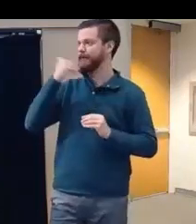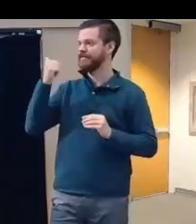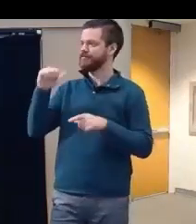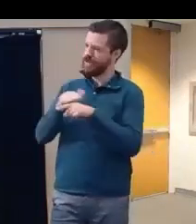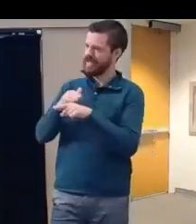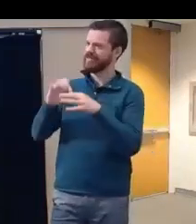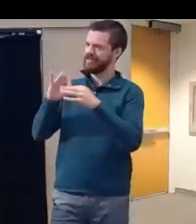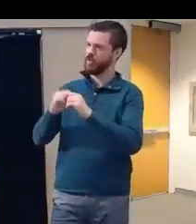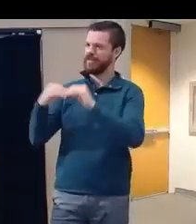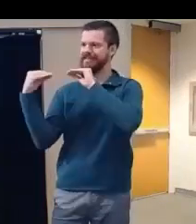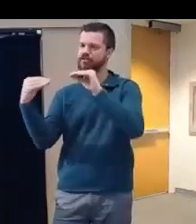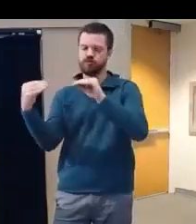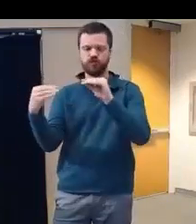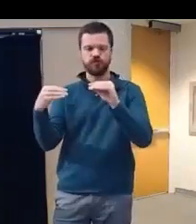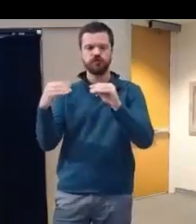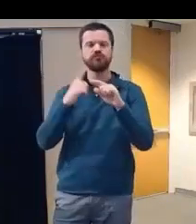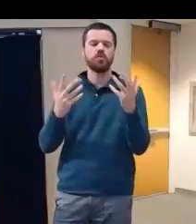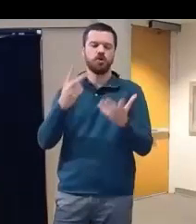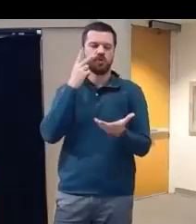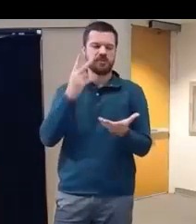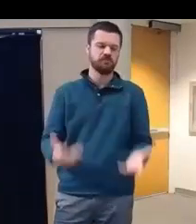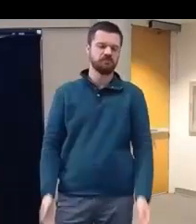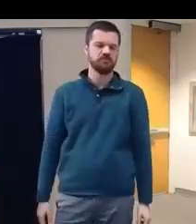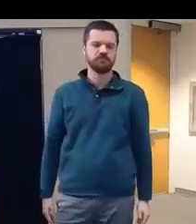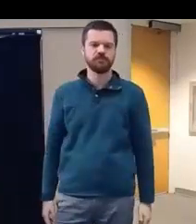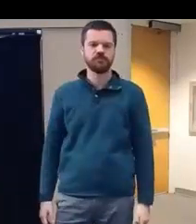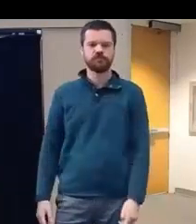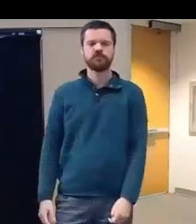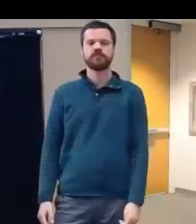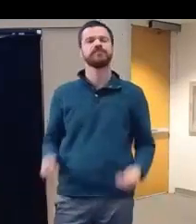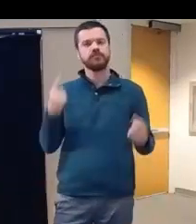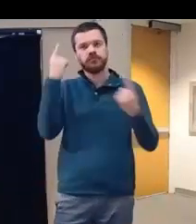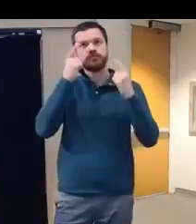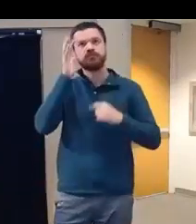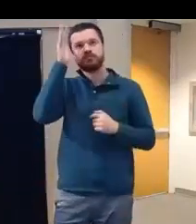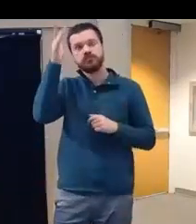and all the other things that you see thinking in the future about potentially a simulation